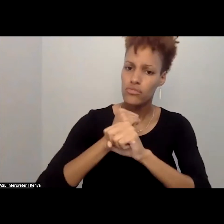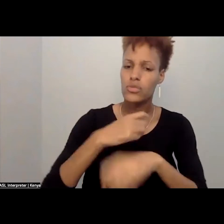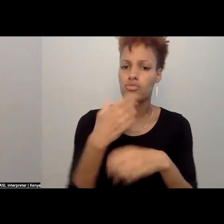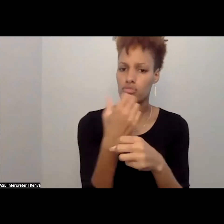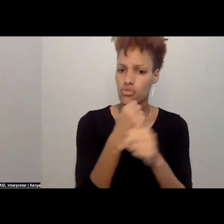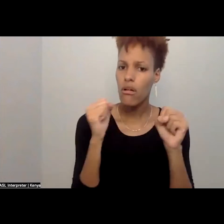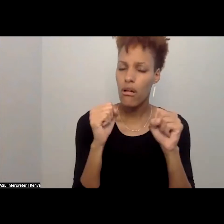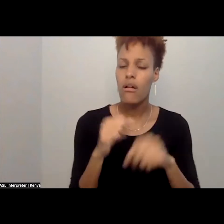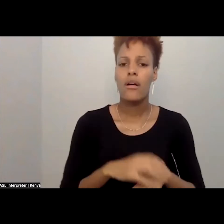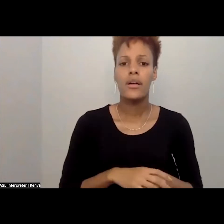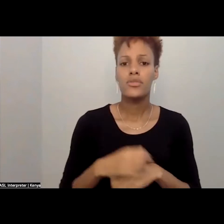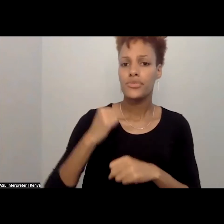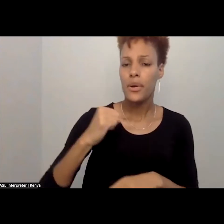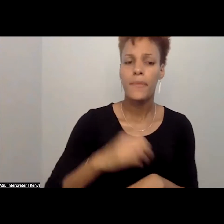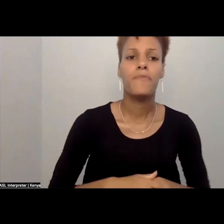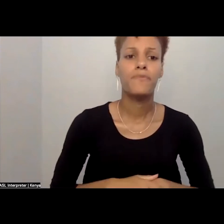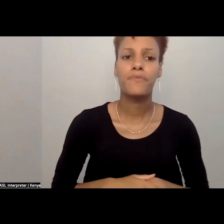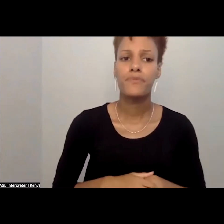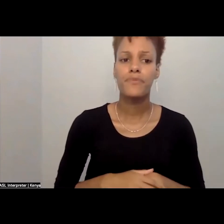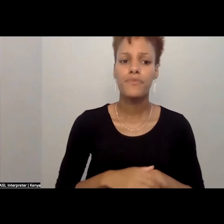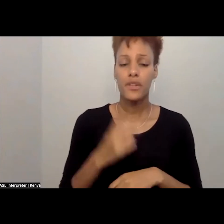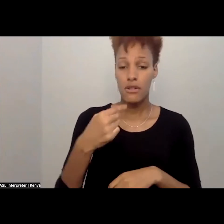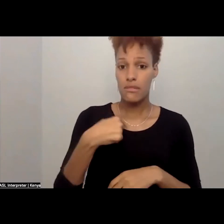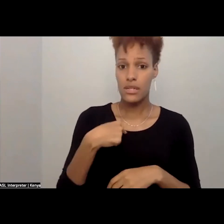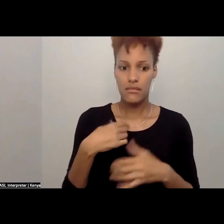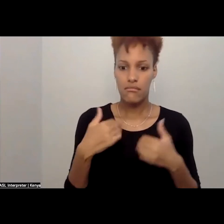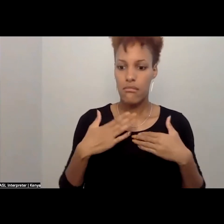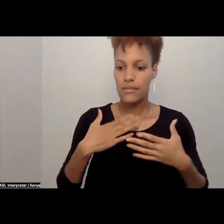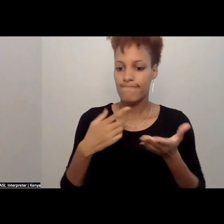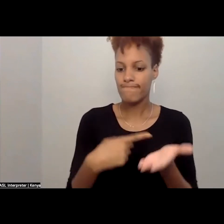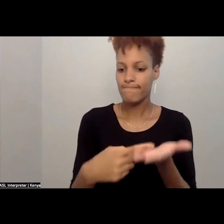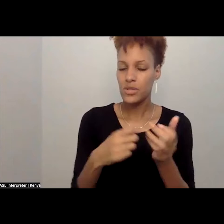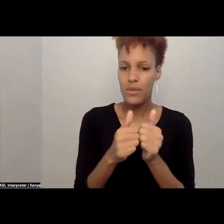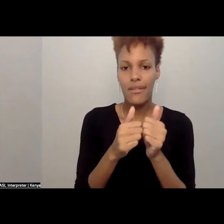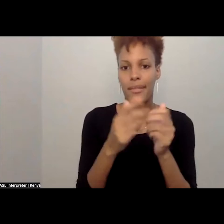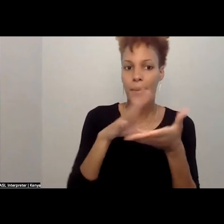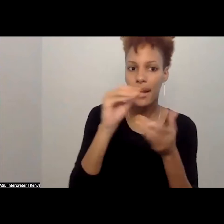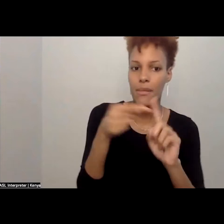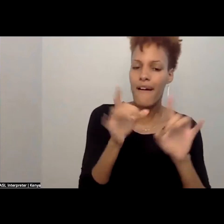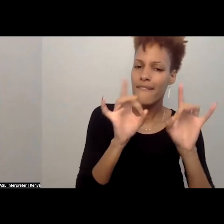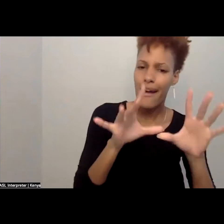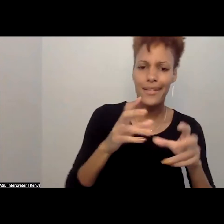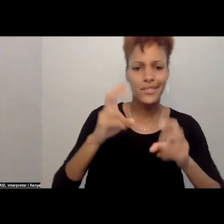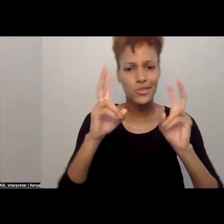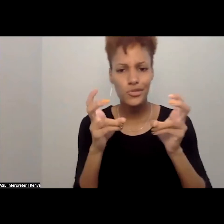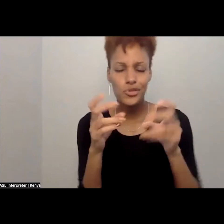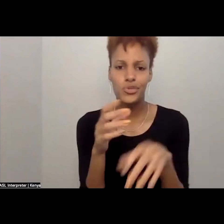in talking about the violence and some of the issues that are considered difficult - and I,